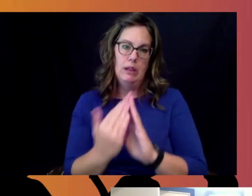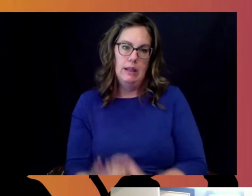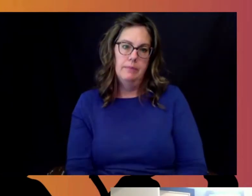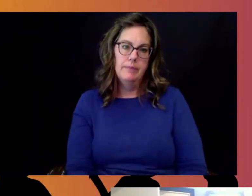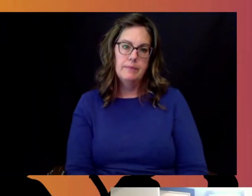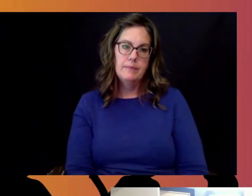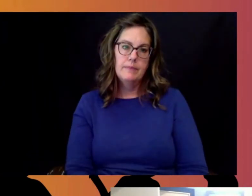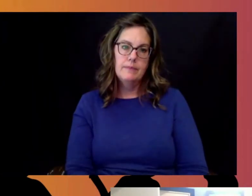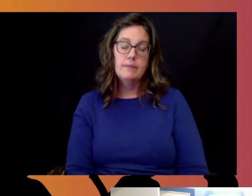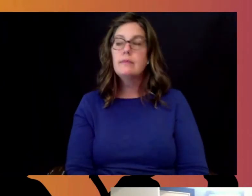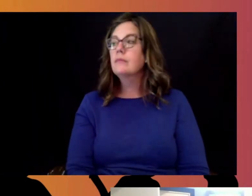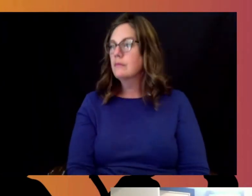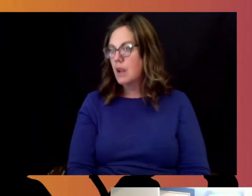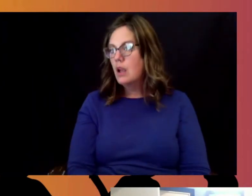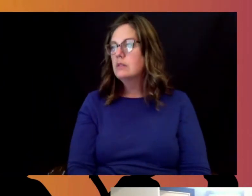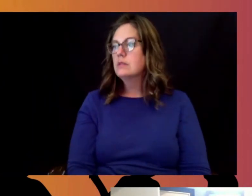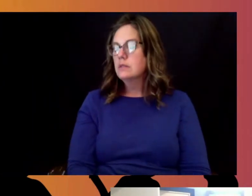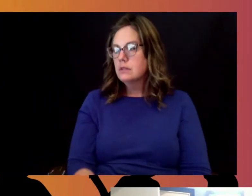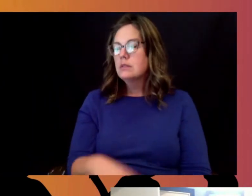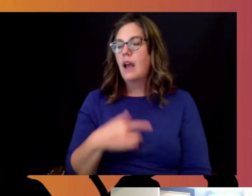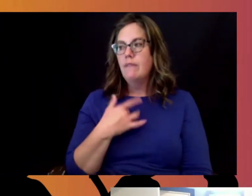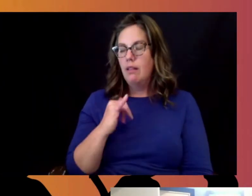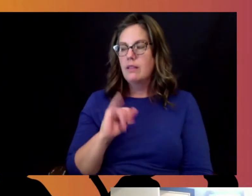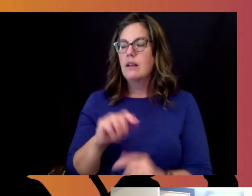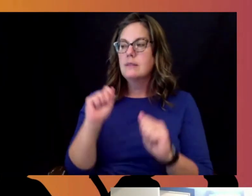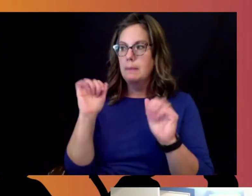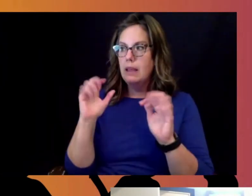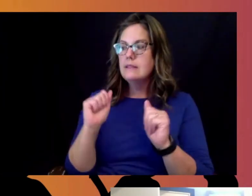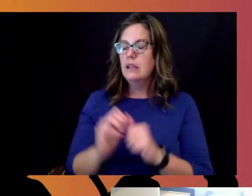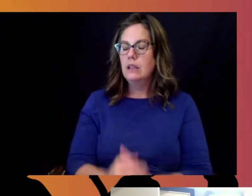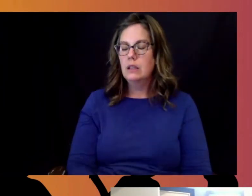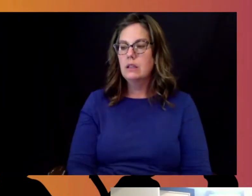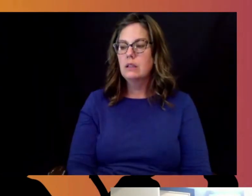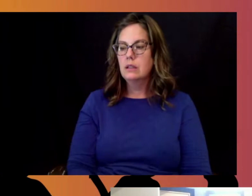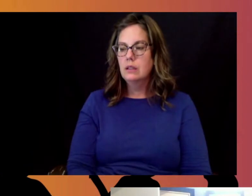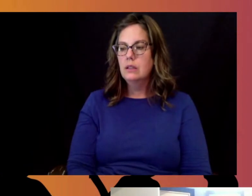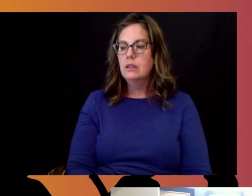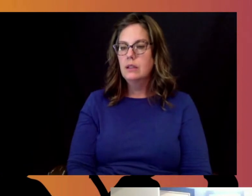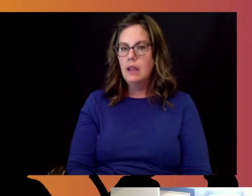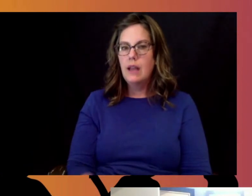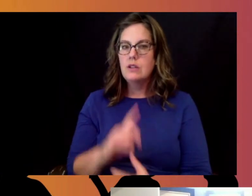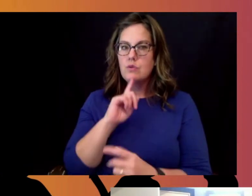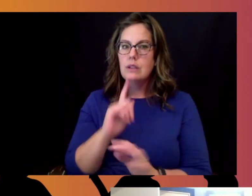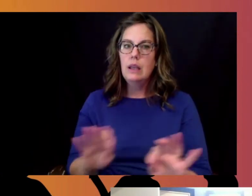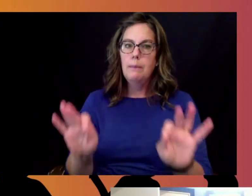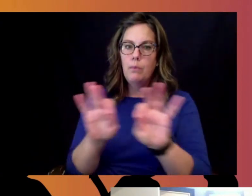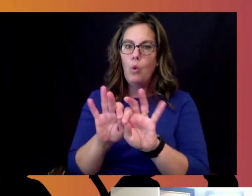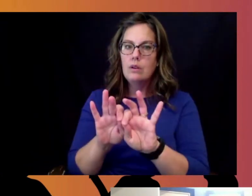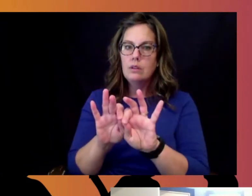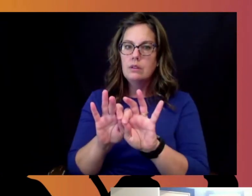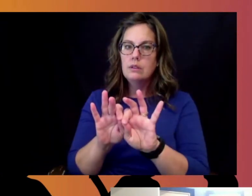yes um i feel like that's amazing and it's really important that especially black lives matter